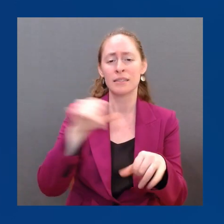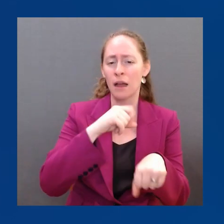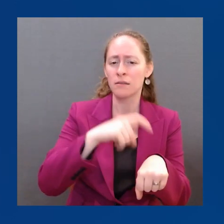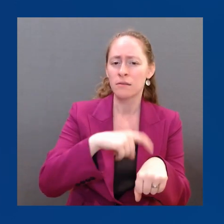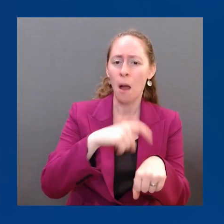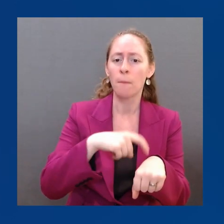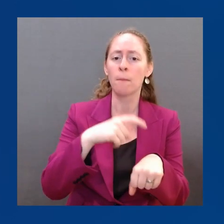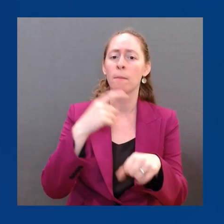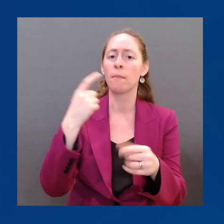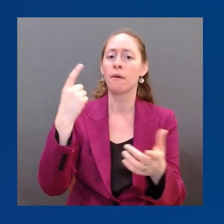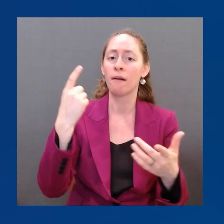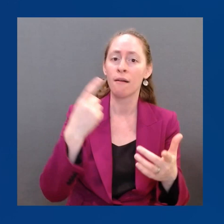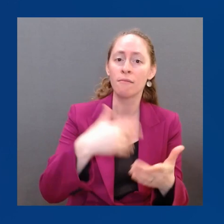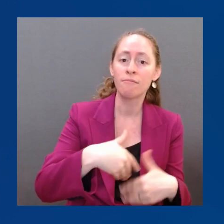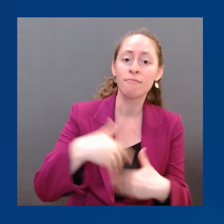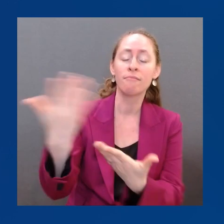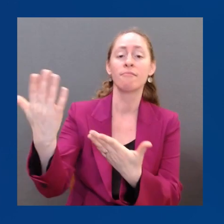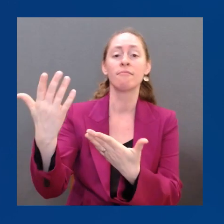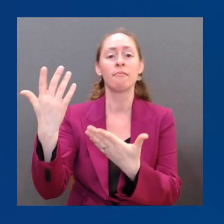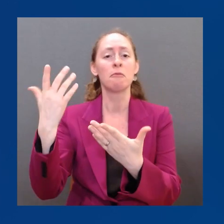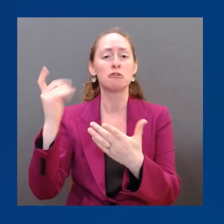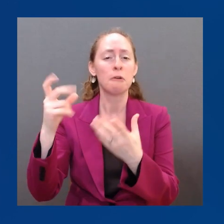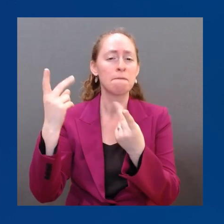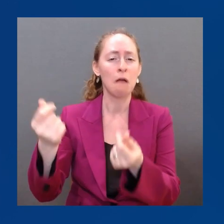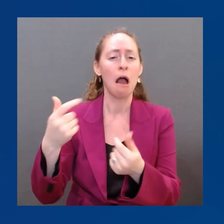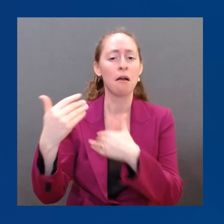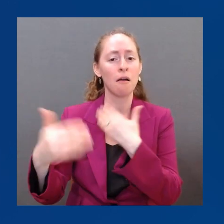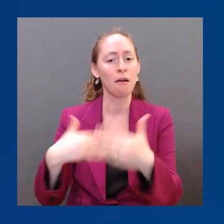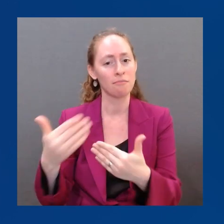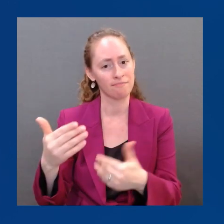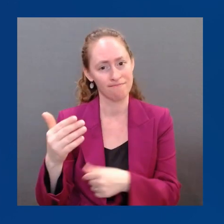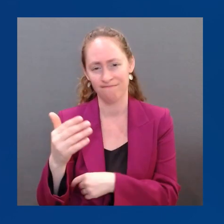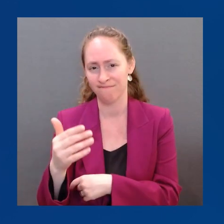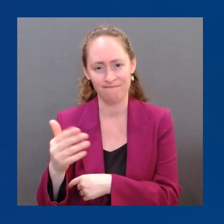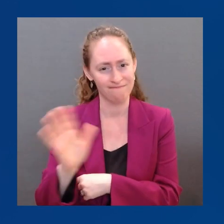You know, this is the first pediatric vaccine that Moderna has submitted all of its data for.